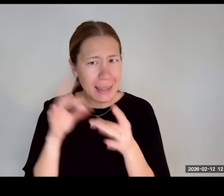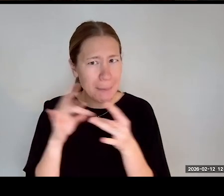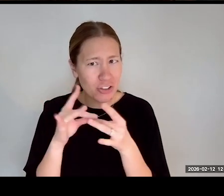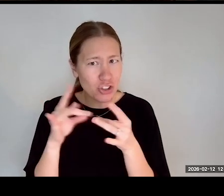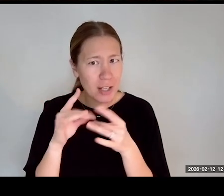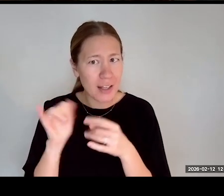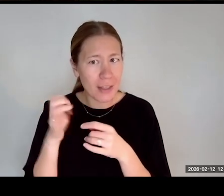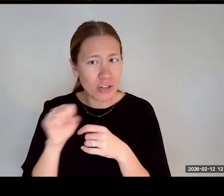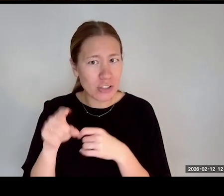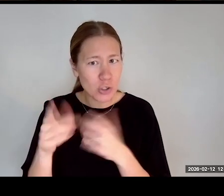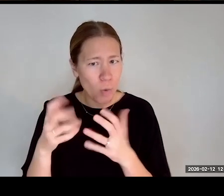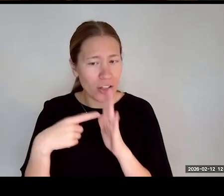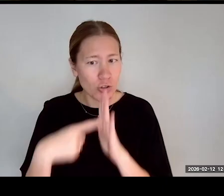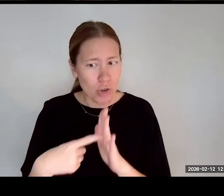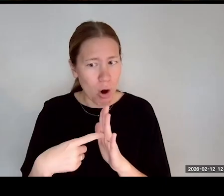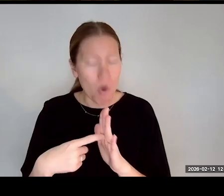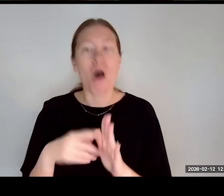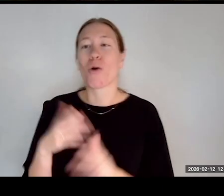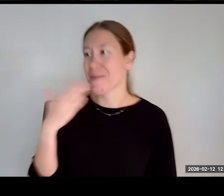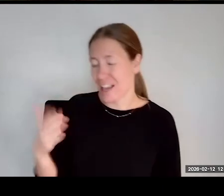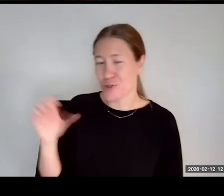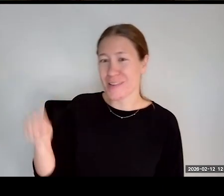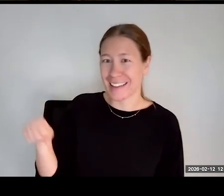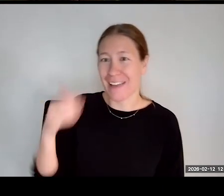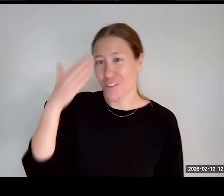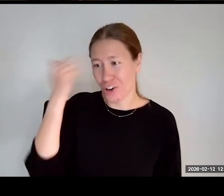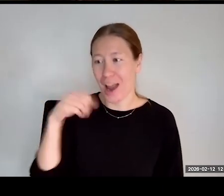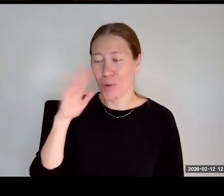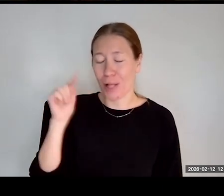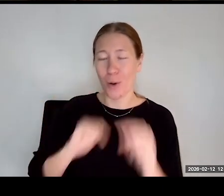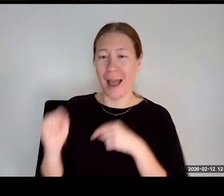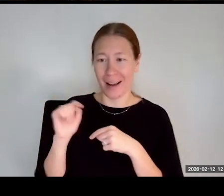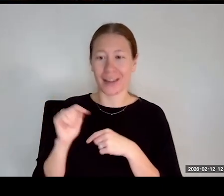Oh, there sure was. Thank you, I forgot it. And I'm gonna go back. So in the past you had